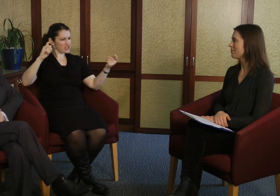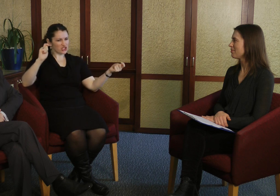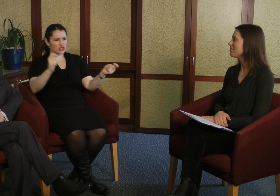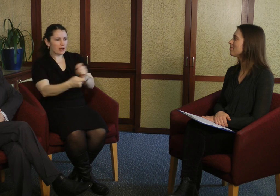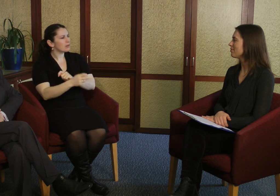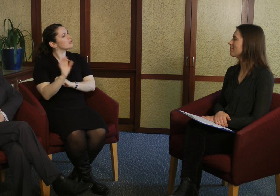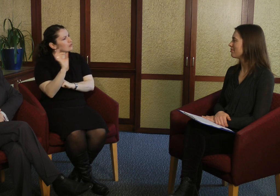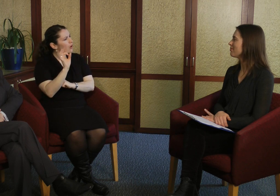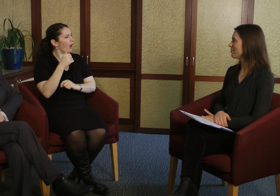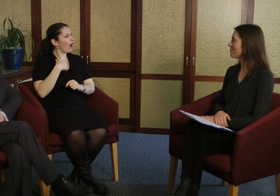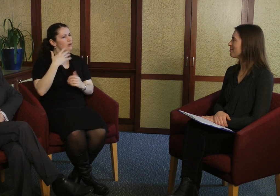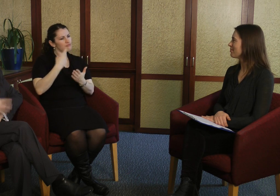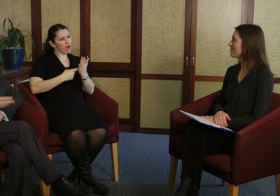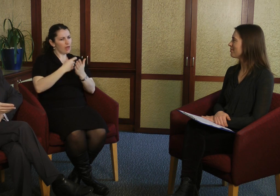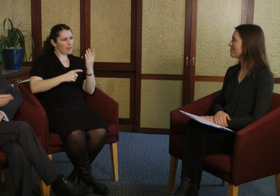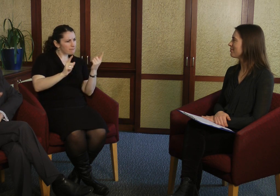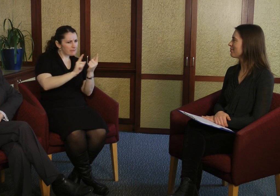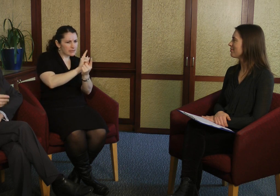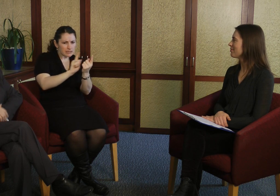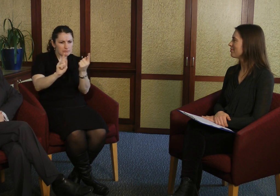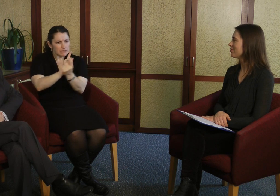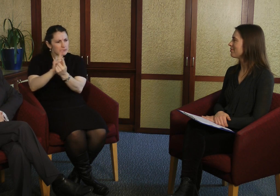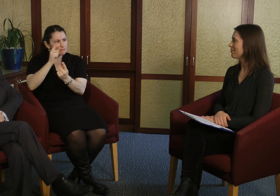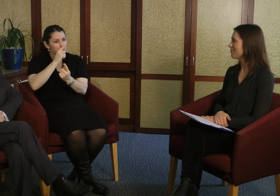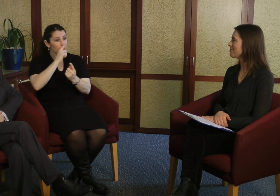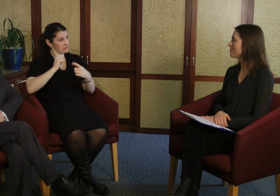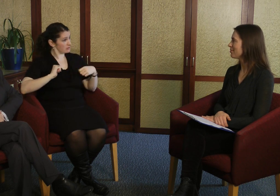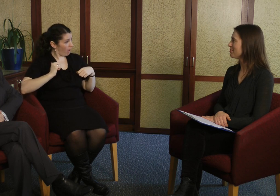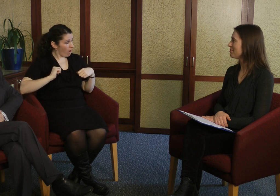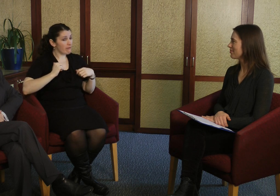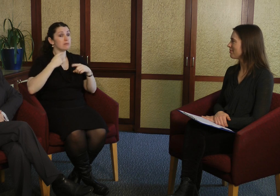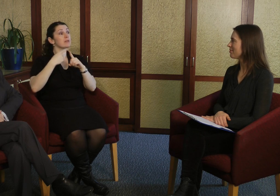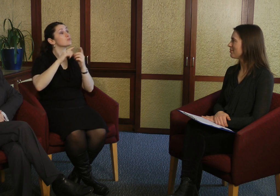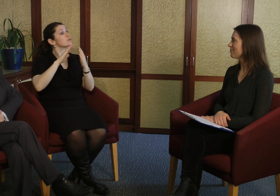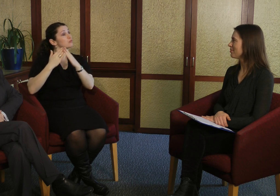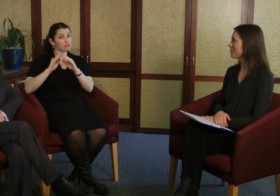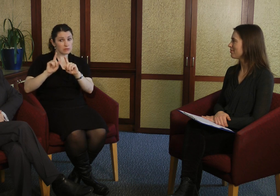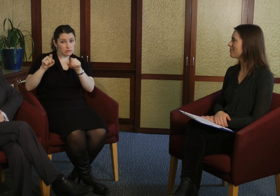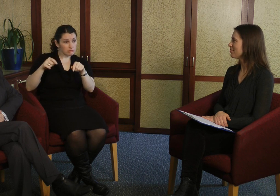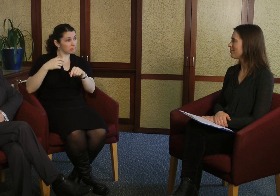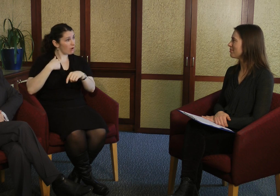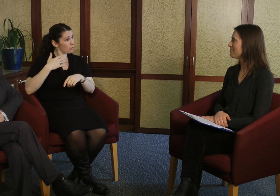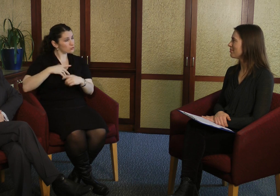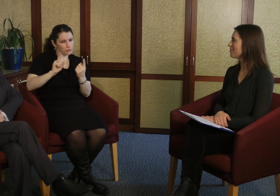with people, talk to people, the staff but also to community members. I have made times